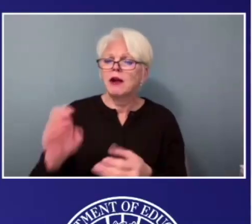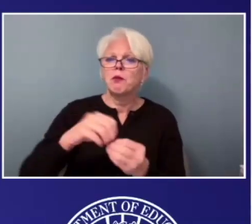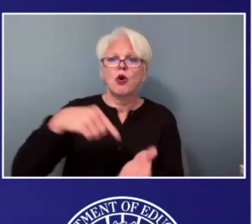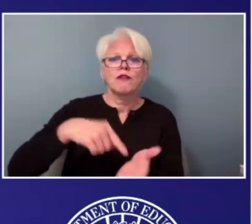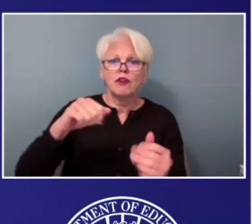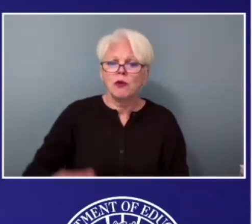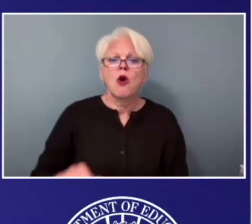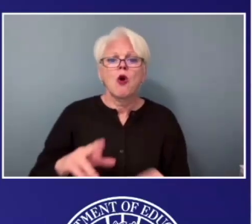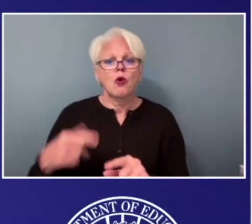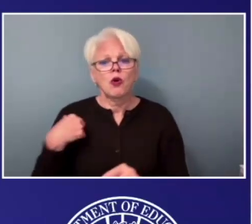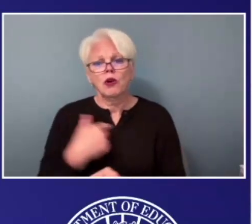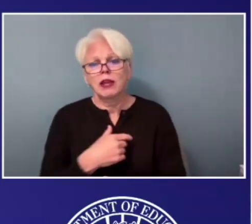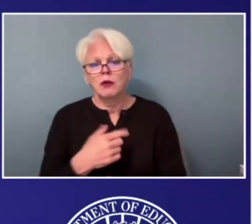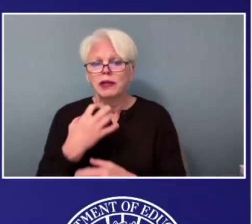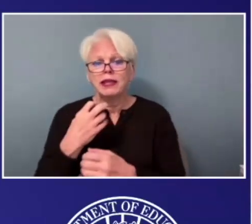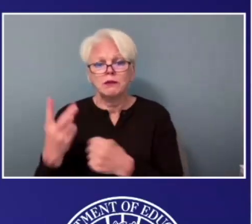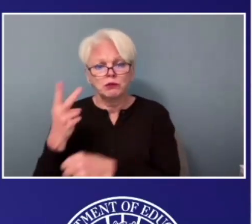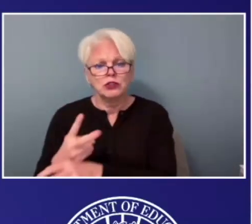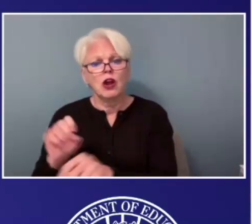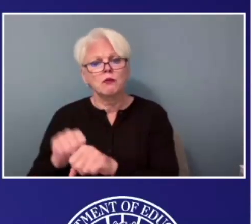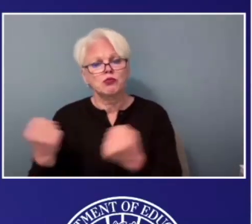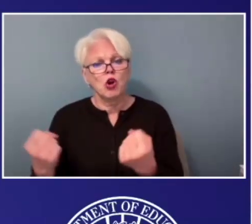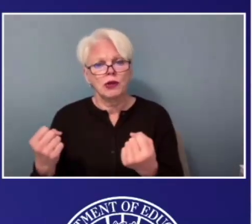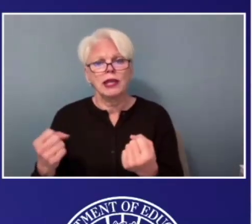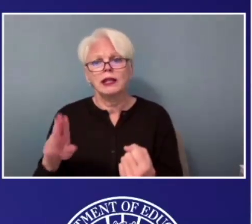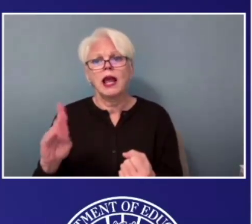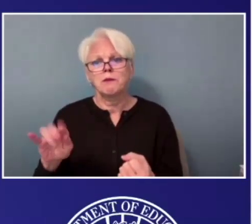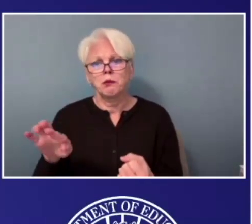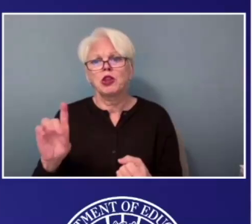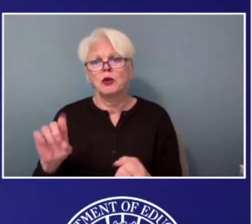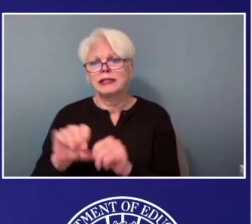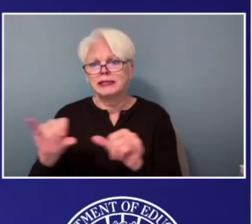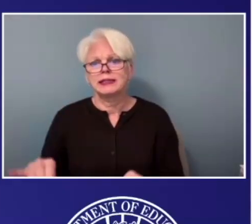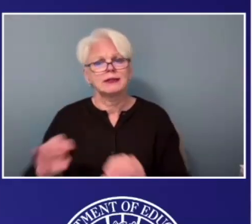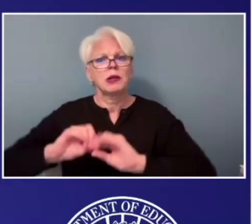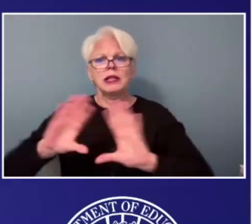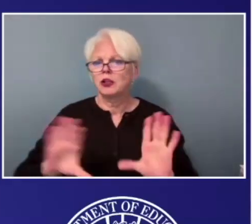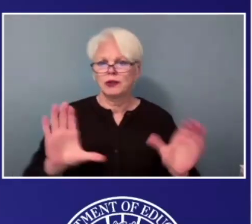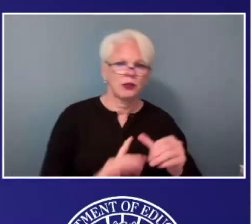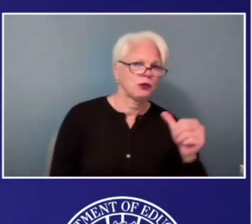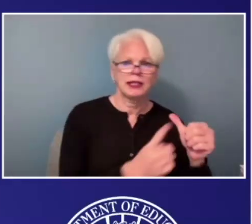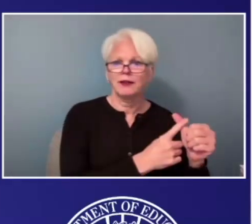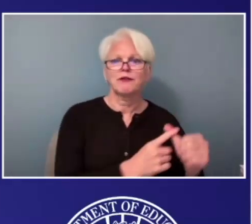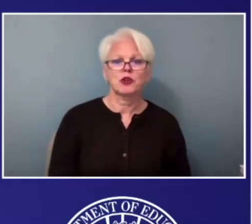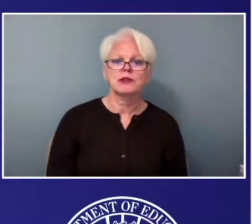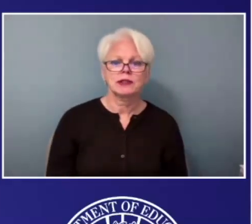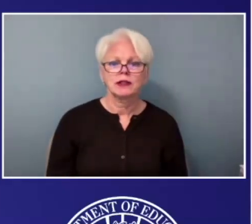and bloated system? It is undeniable that you did the former. Through your work on this regulatory text,